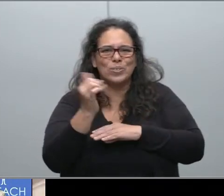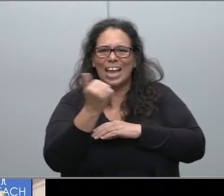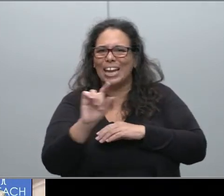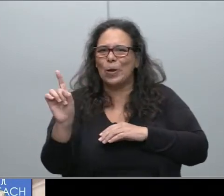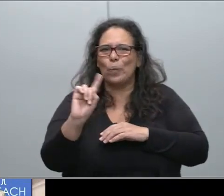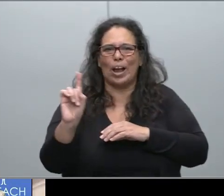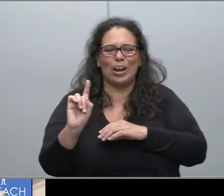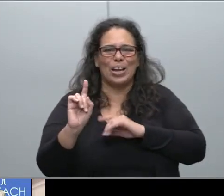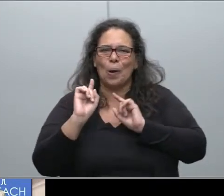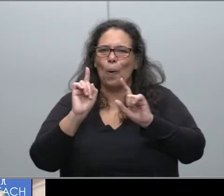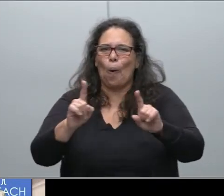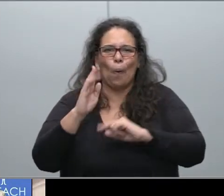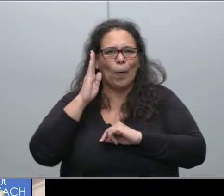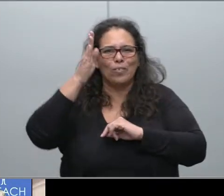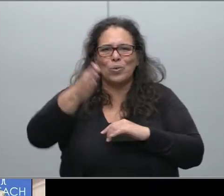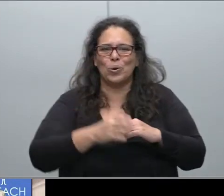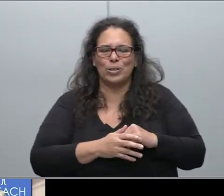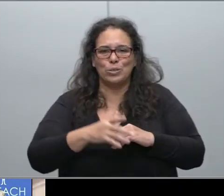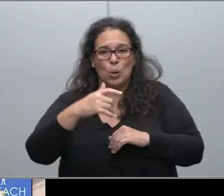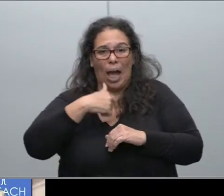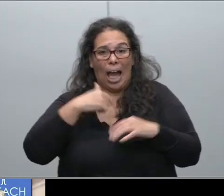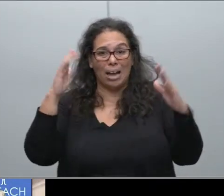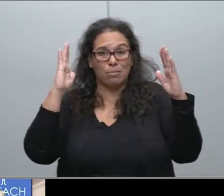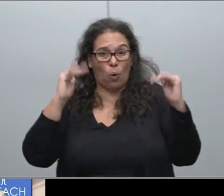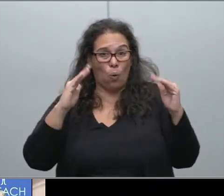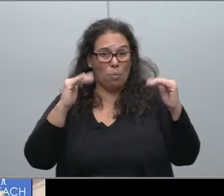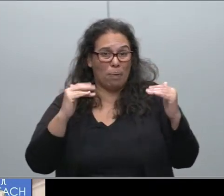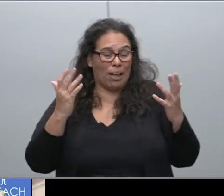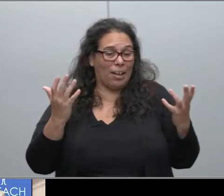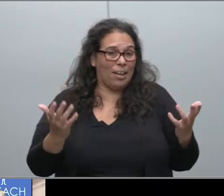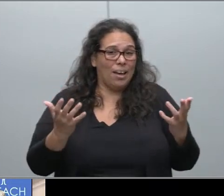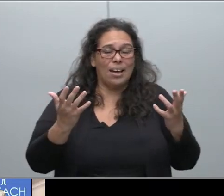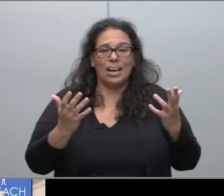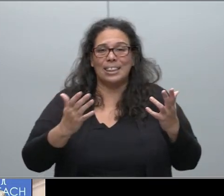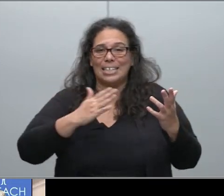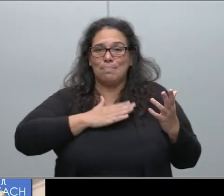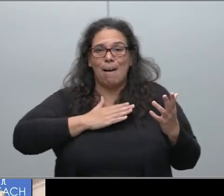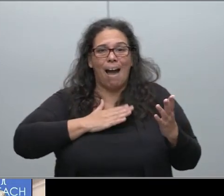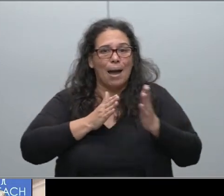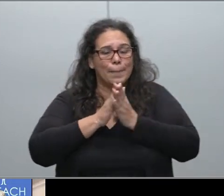because we know that it takes time to recover from IEP prep, and it was a triennial.